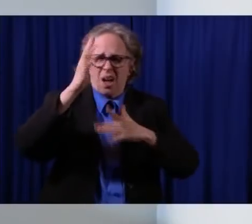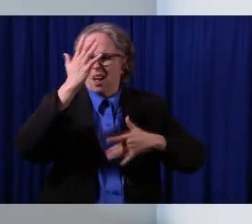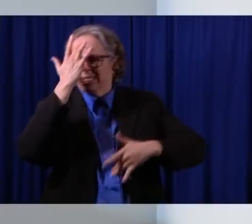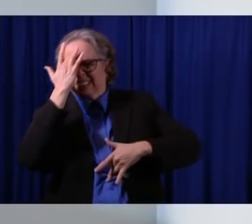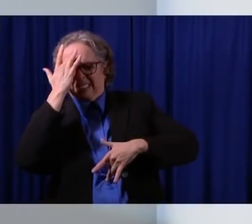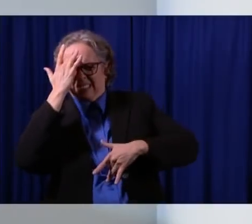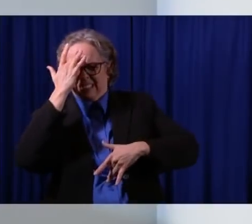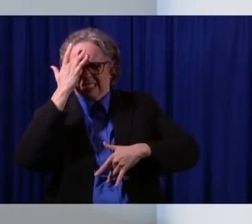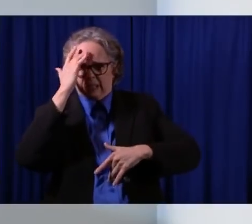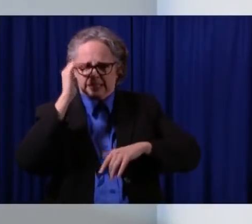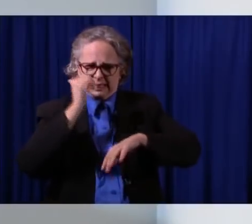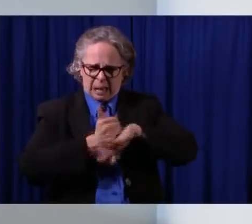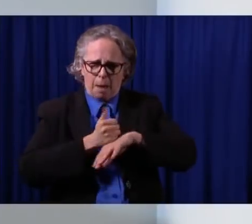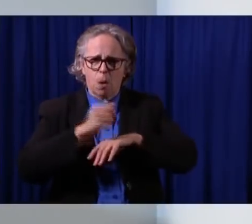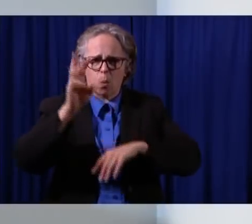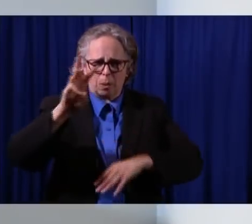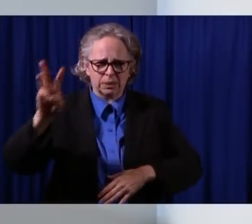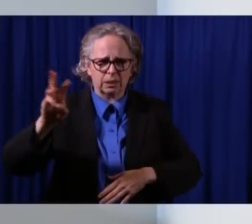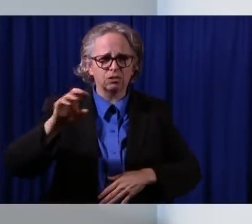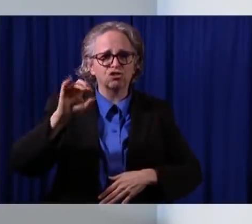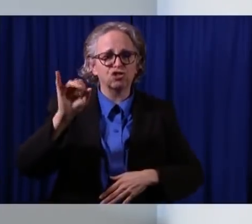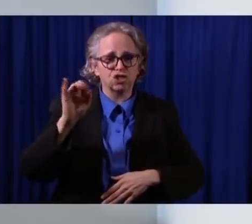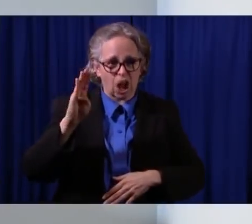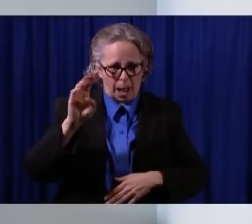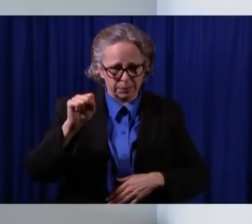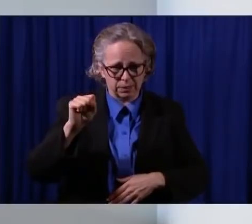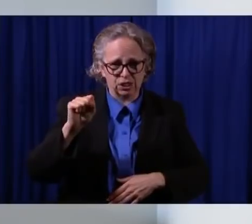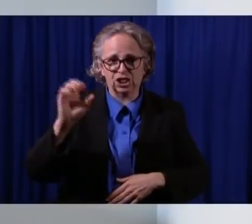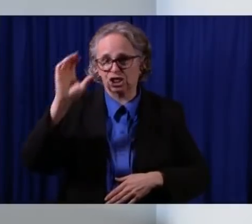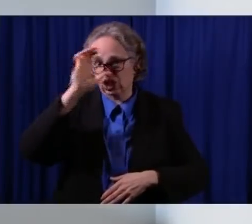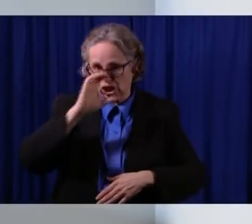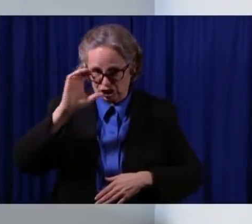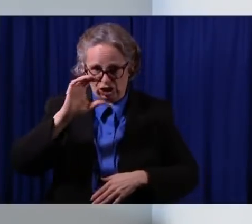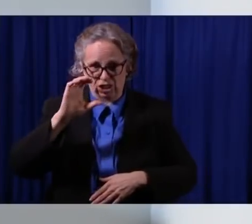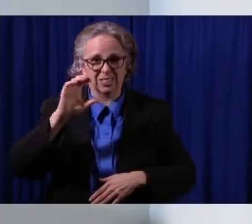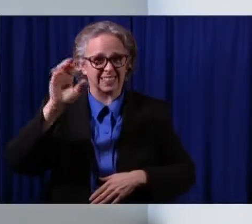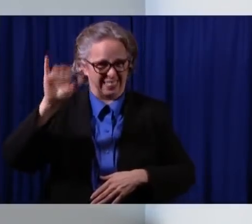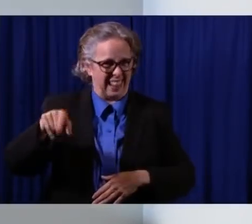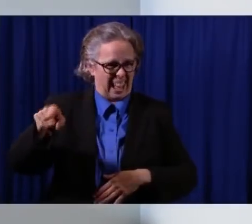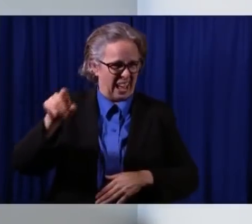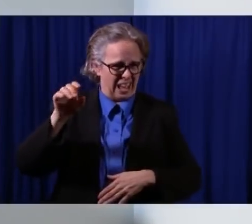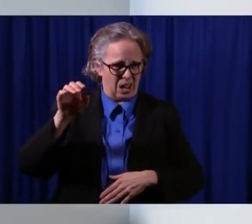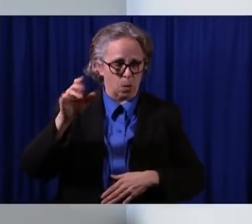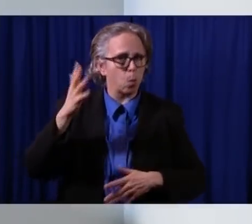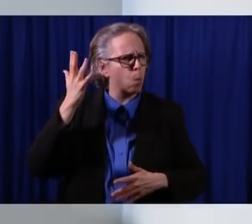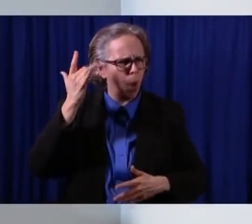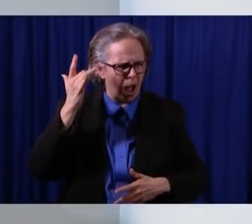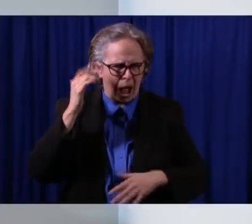YOU KNOW DURING THE PEAK OF THE CORONAVIRUS, WE CREATED A JOB